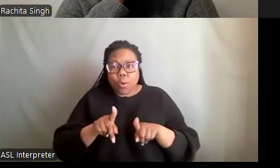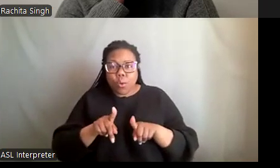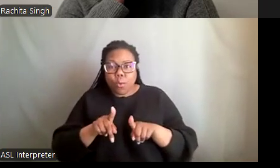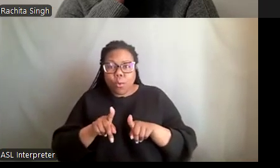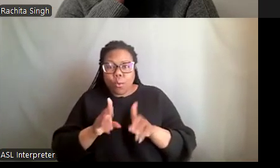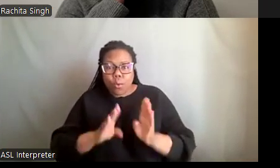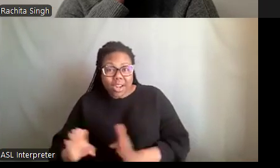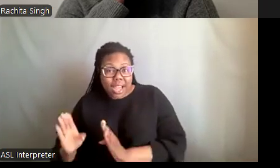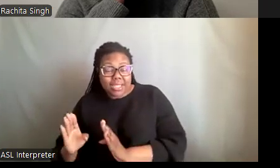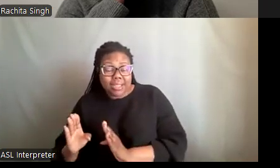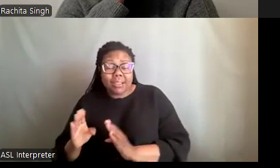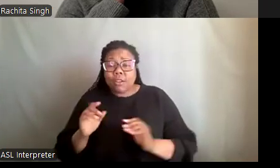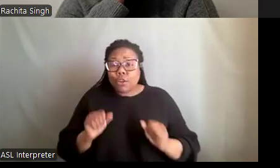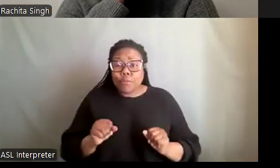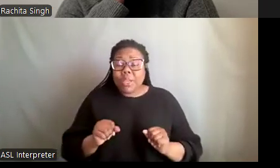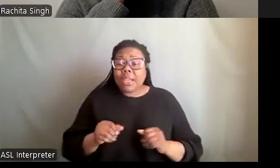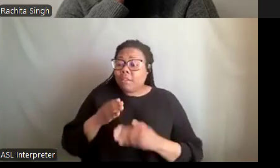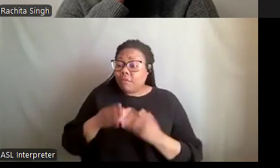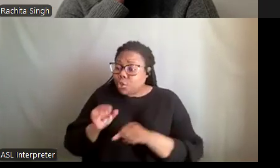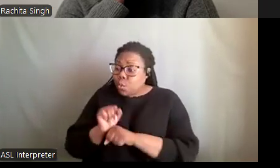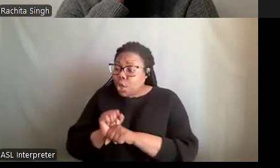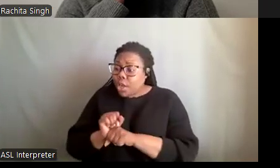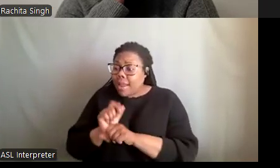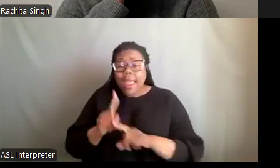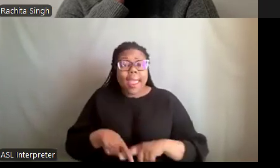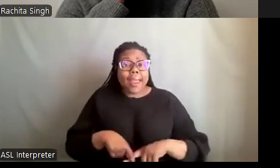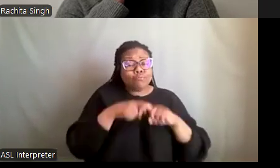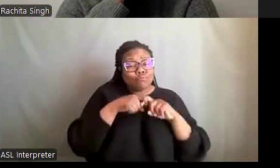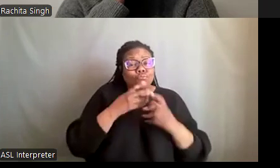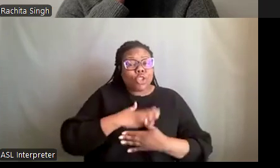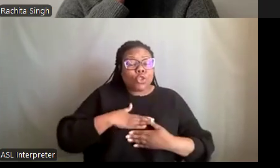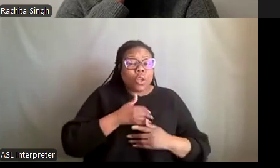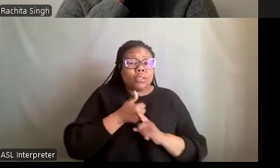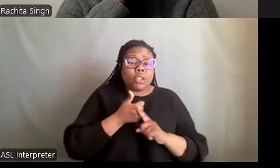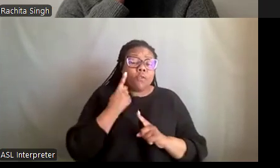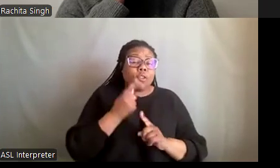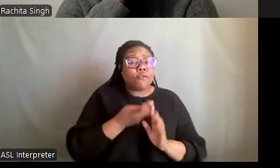And that's what care in organizing can look like. Let them take their minds to a complete other place for a